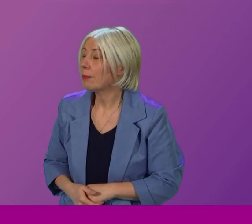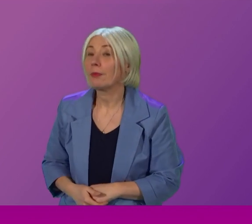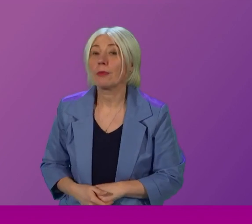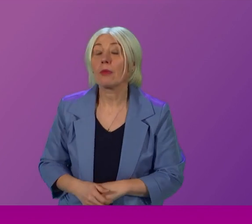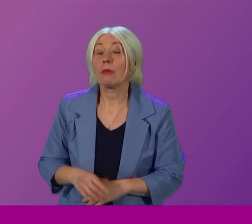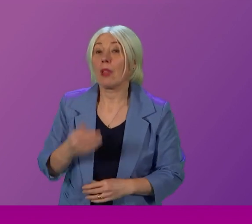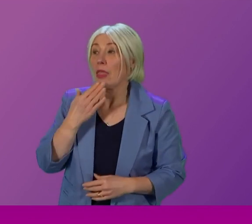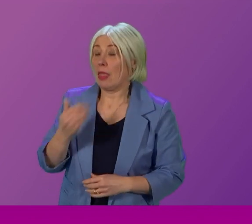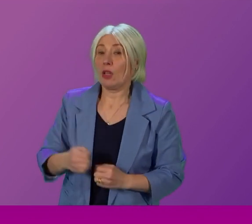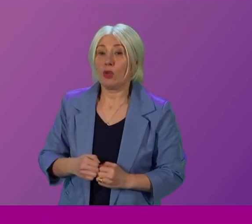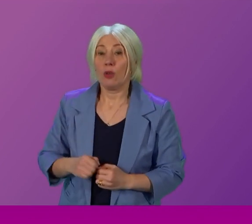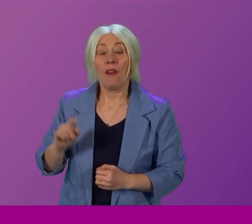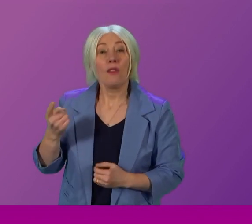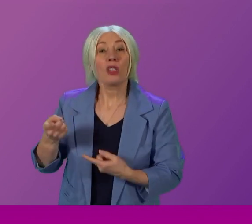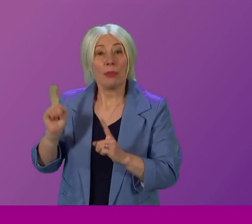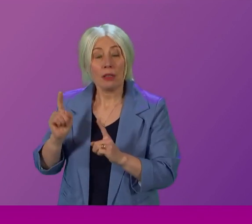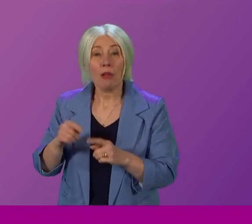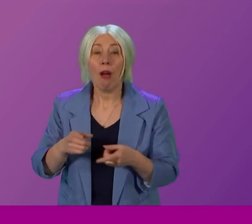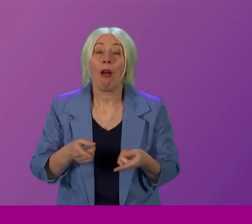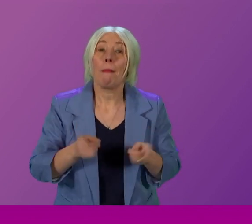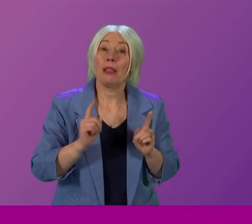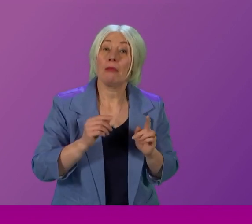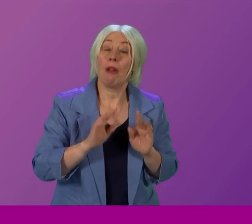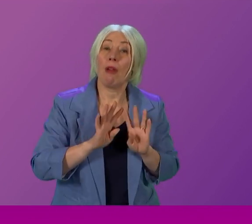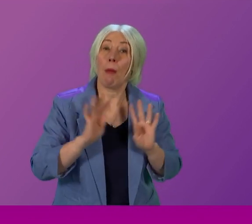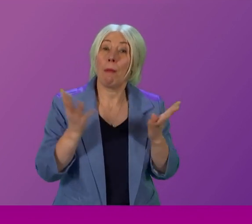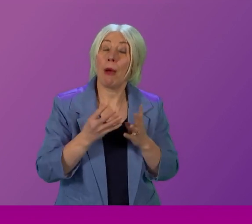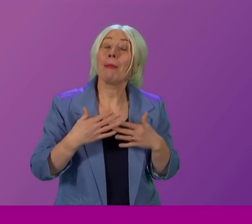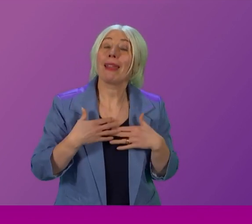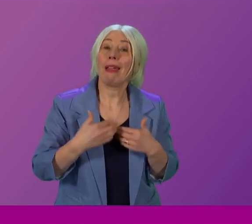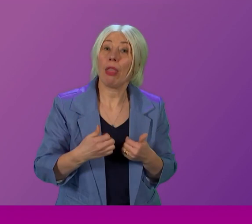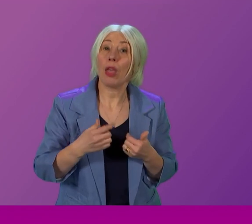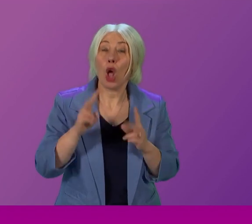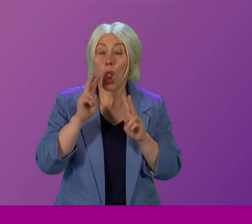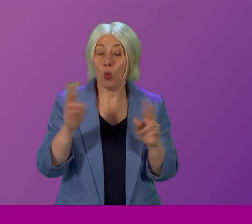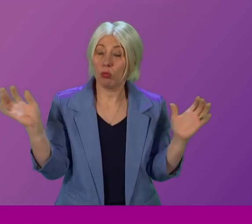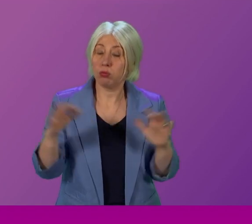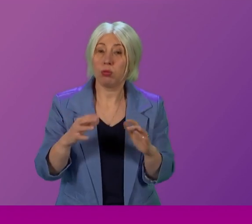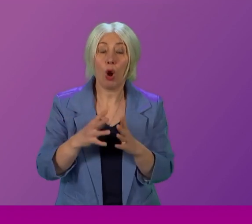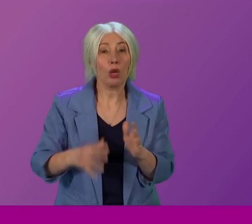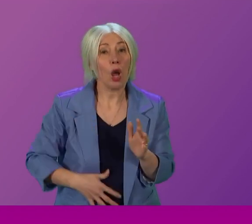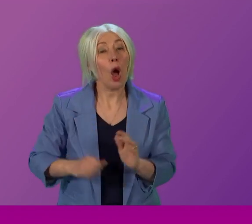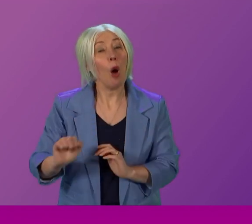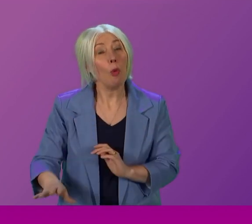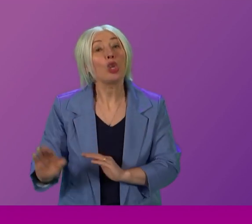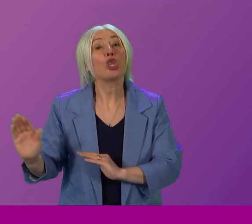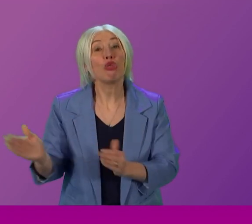The First Minister, along with the Minister for Public Health, Women’s Health and Sport, convened a further summit on abortion services earlier this week, which was hugely useful in exploring